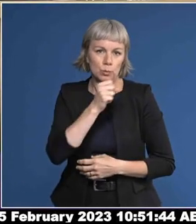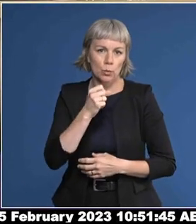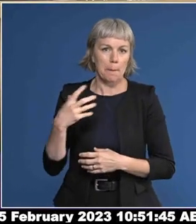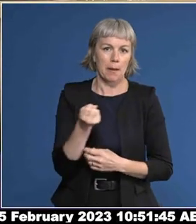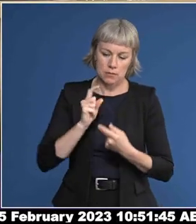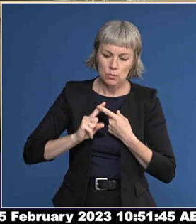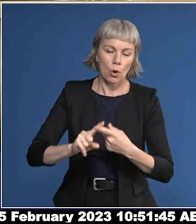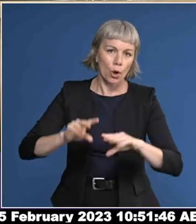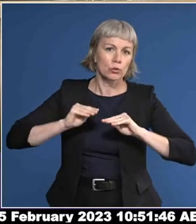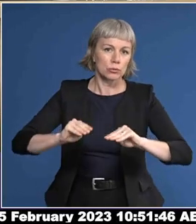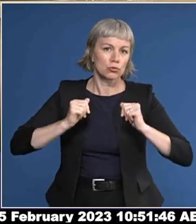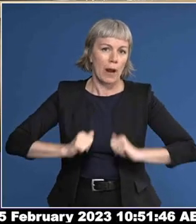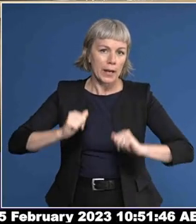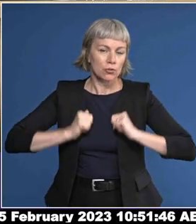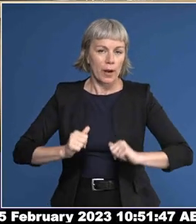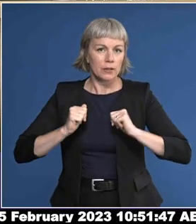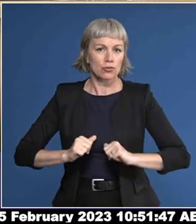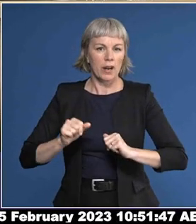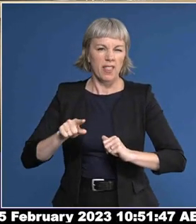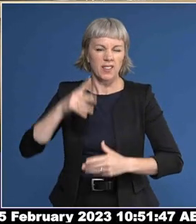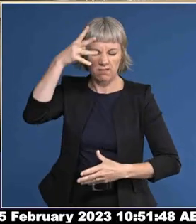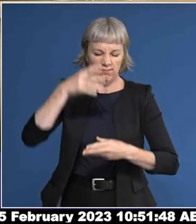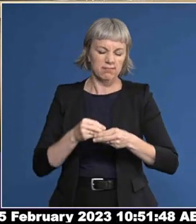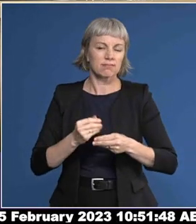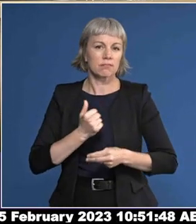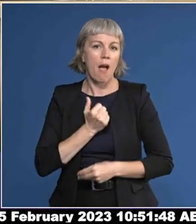Trying to attribute that to the Support Worker Cost Model is difficult.